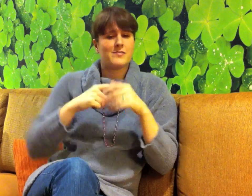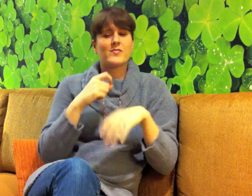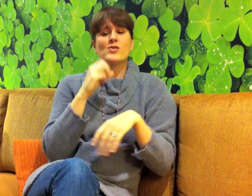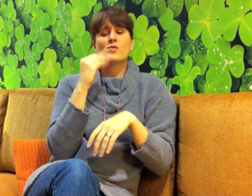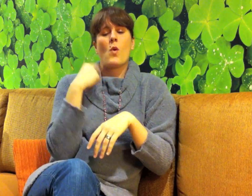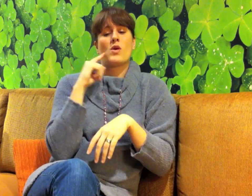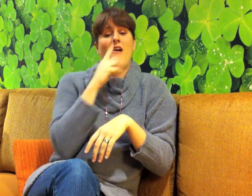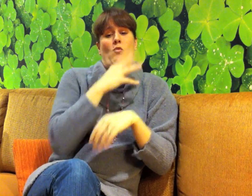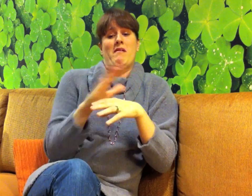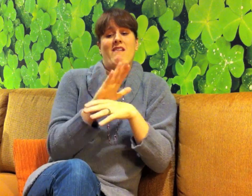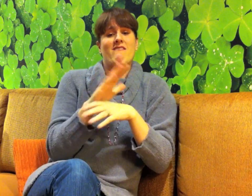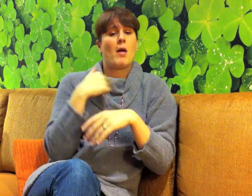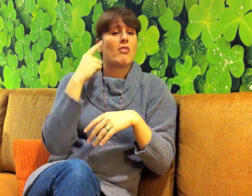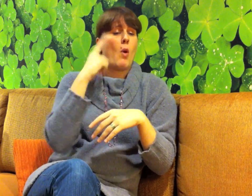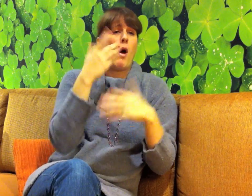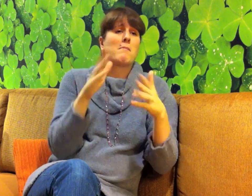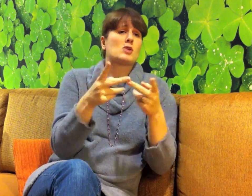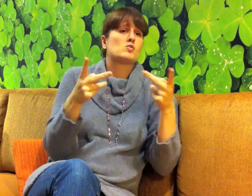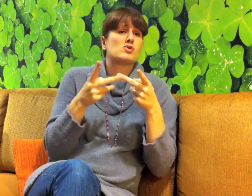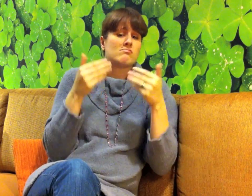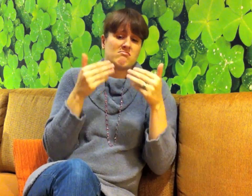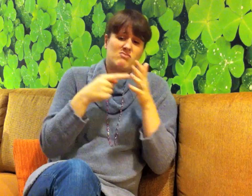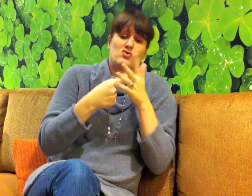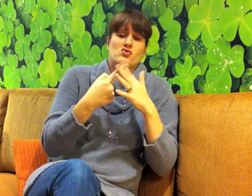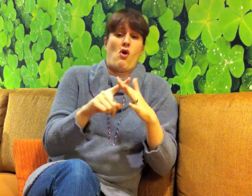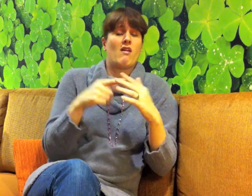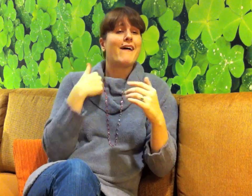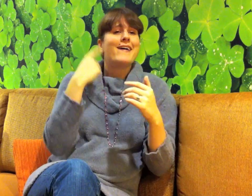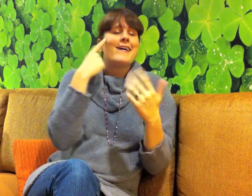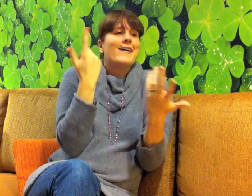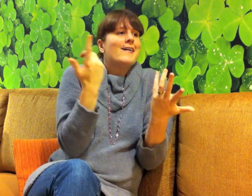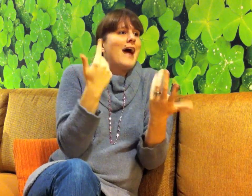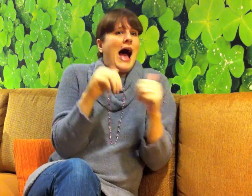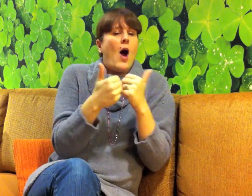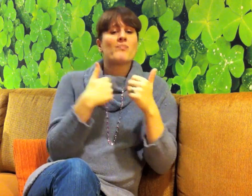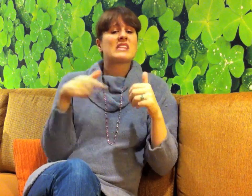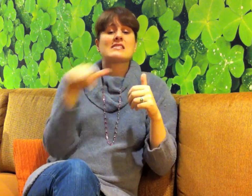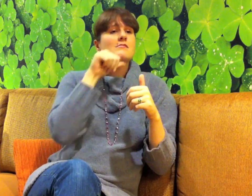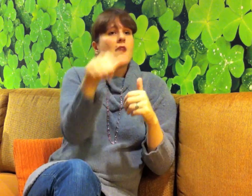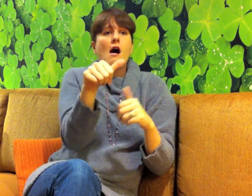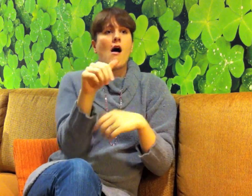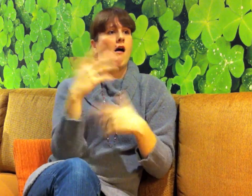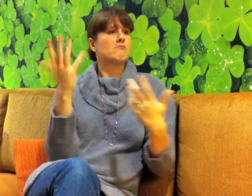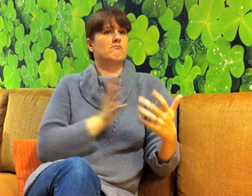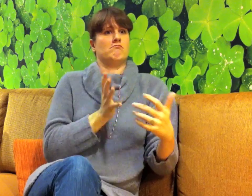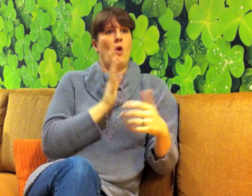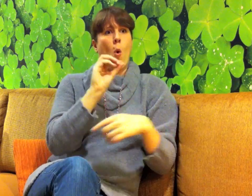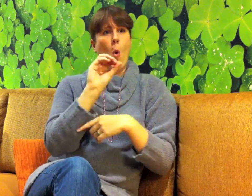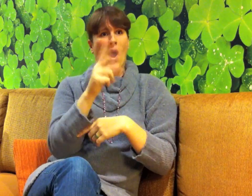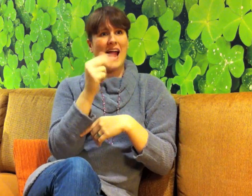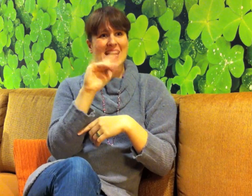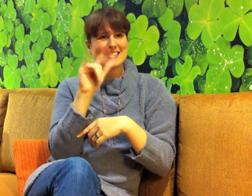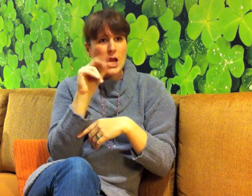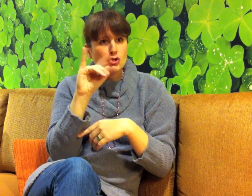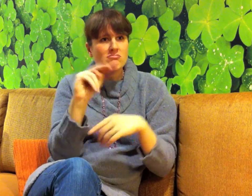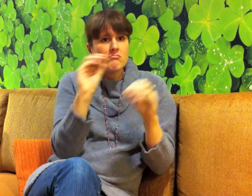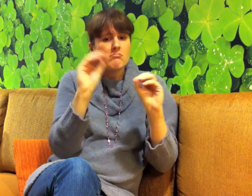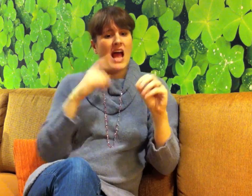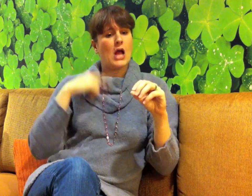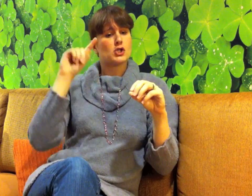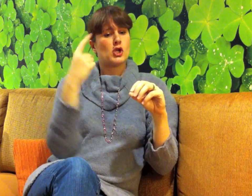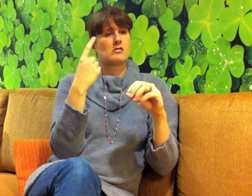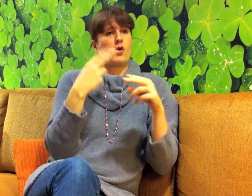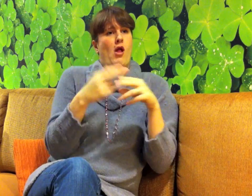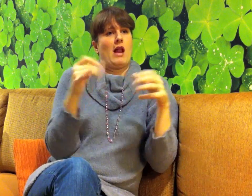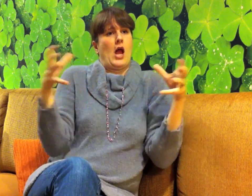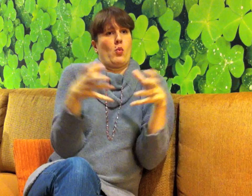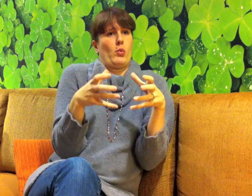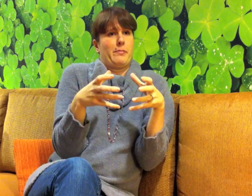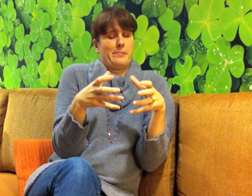So, DWIF is one main source to start with. It is not a formal organization, but I just called it a group.